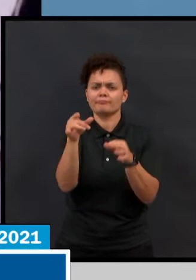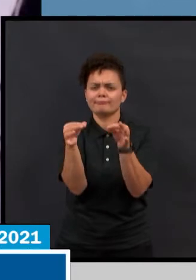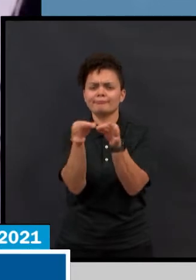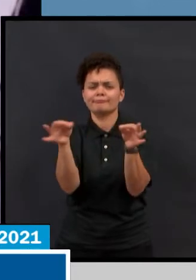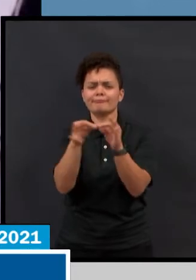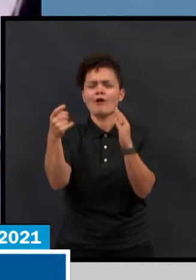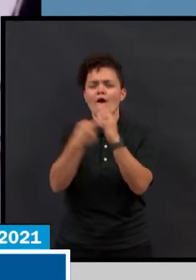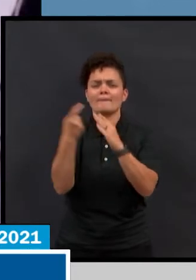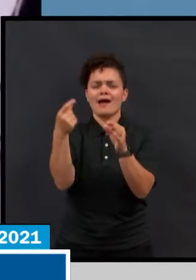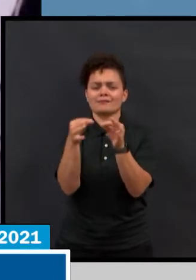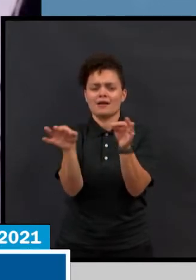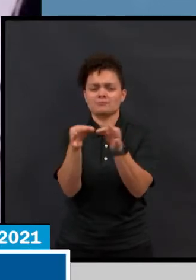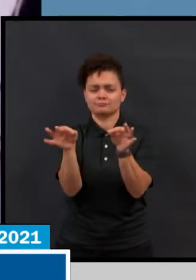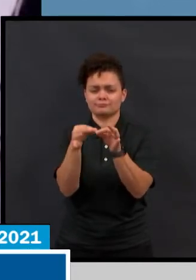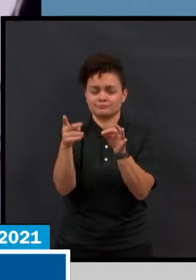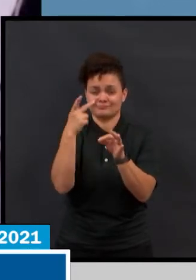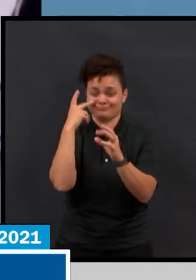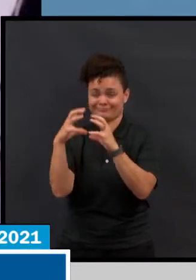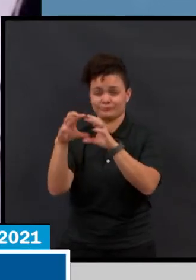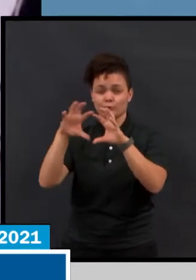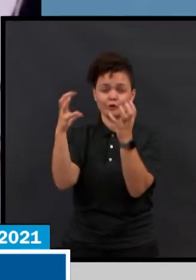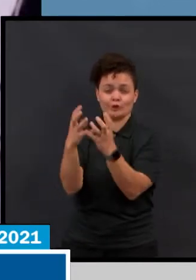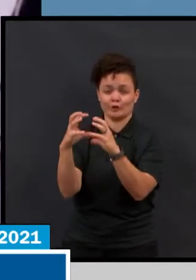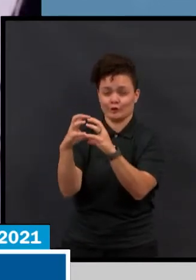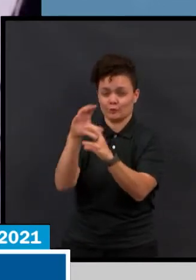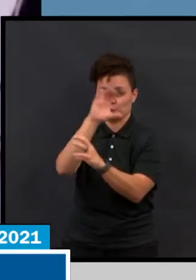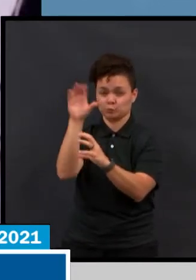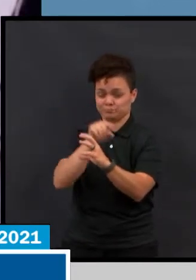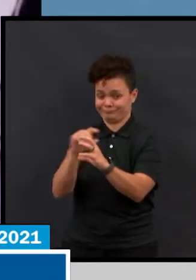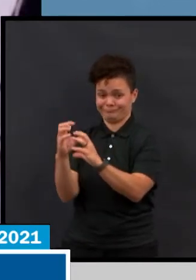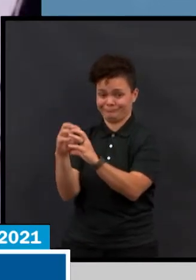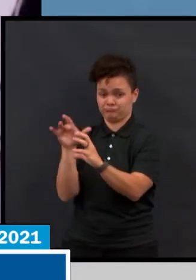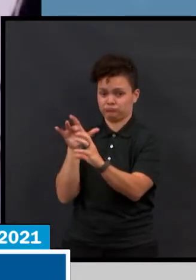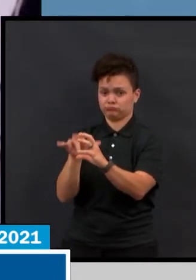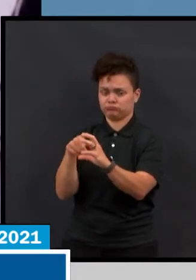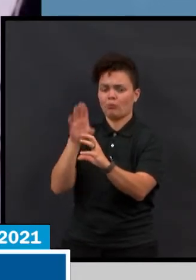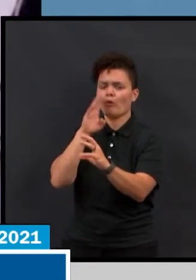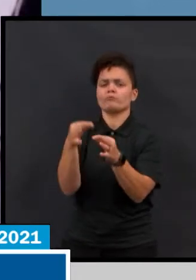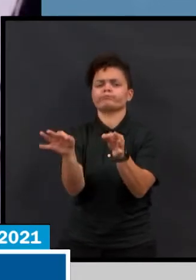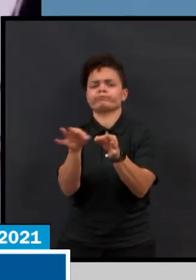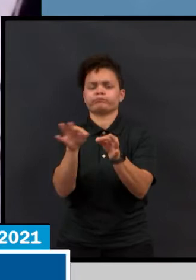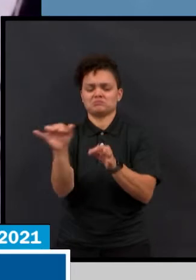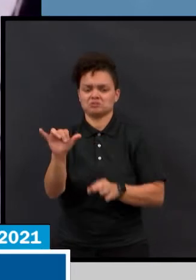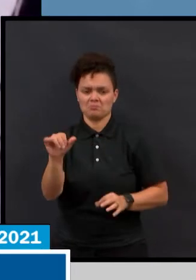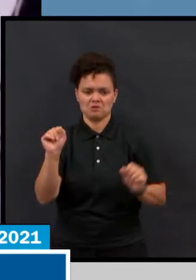piece there that also will help you get what you need so you will hear from agency heads tonight